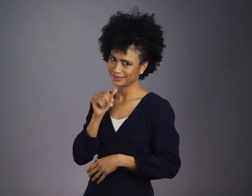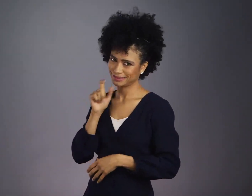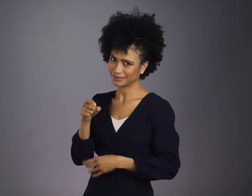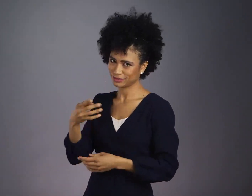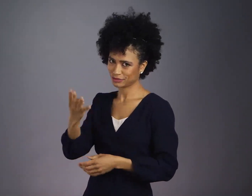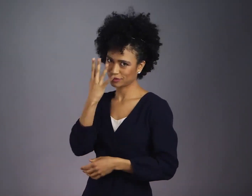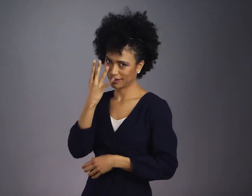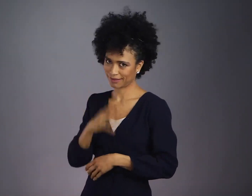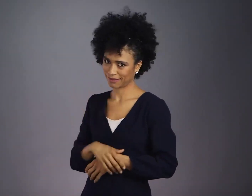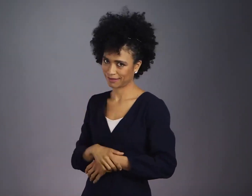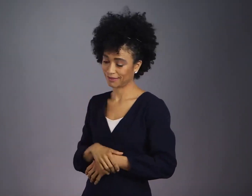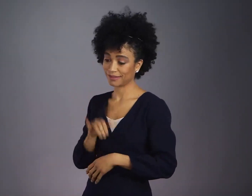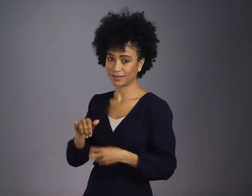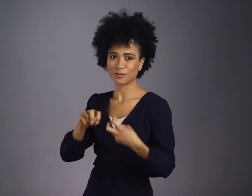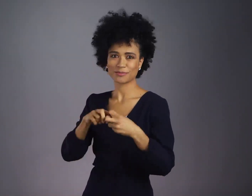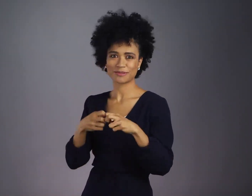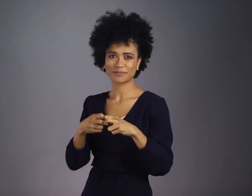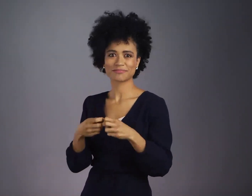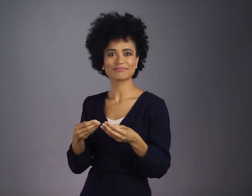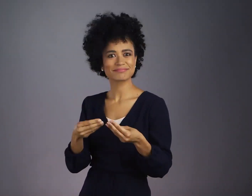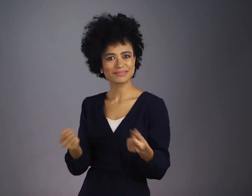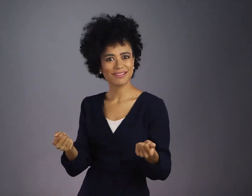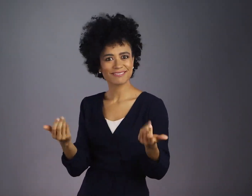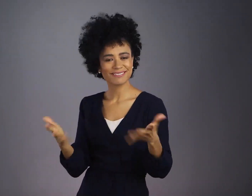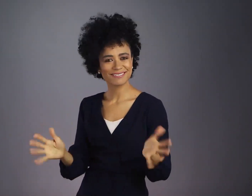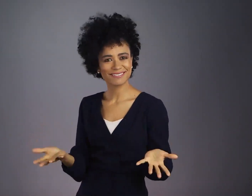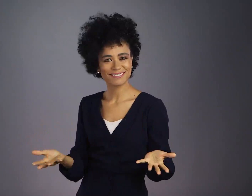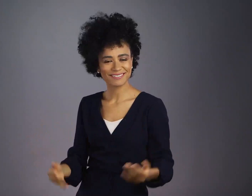and the whole situation has long since been adjusted.